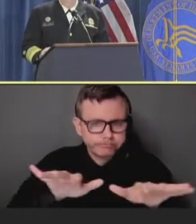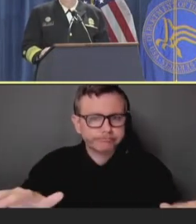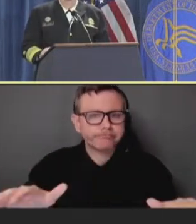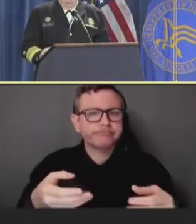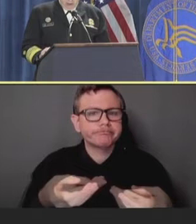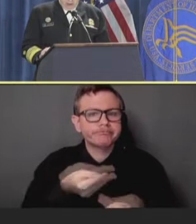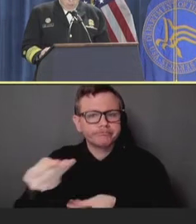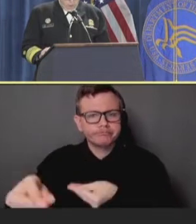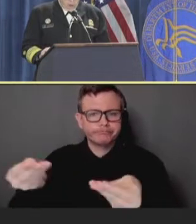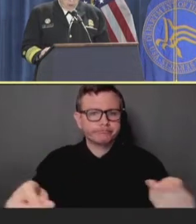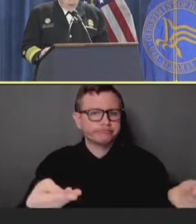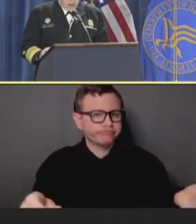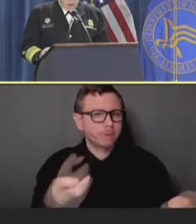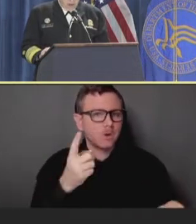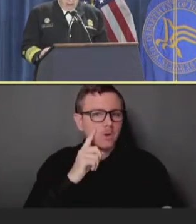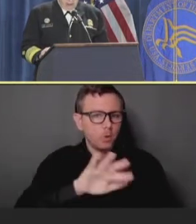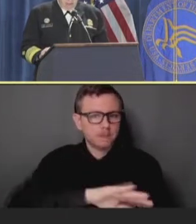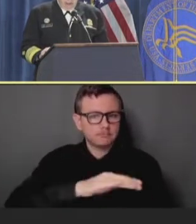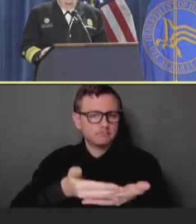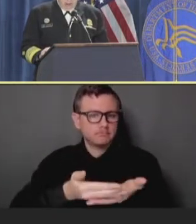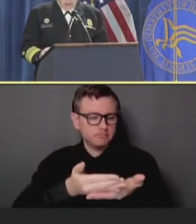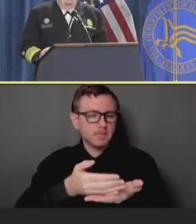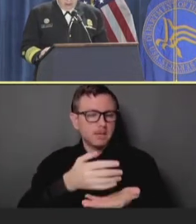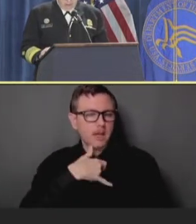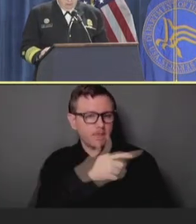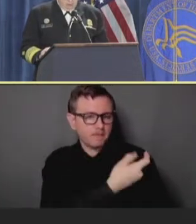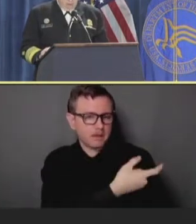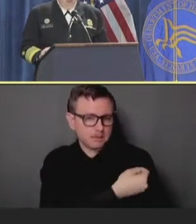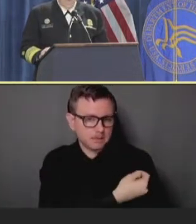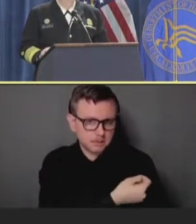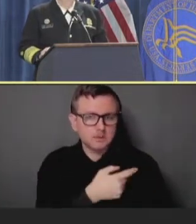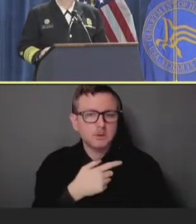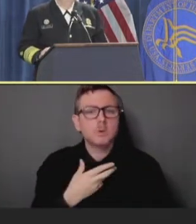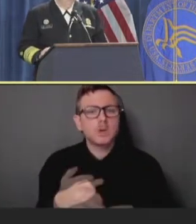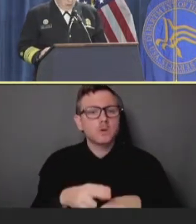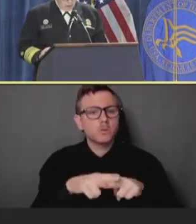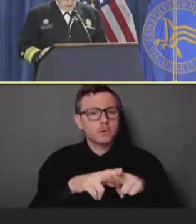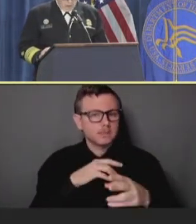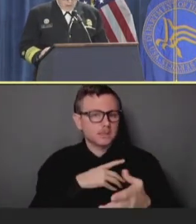This will better support jurisdictional needs by increasing the number of weekly shipments and delivery locations.